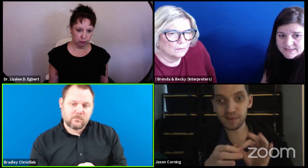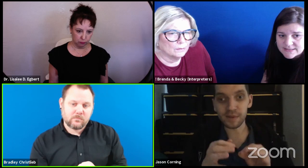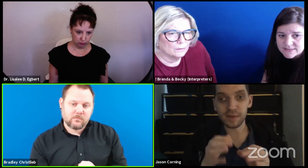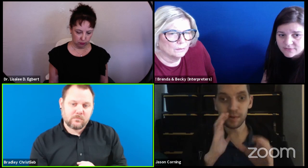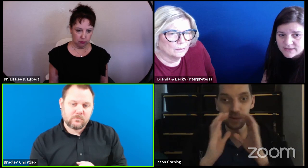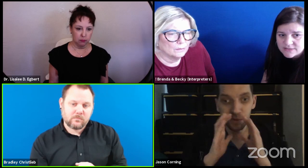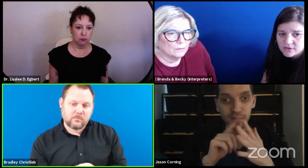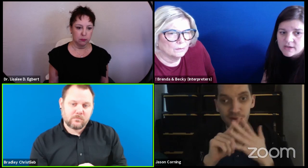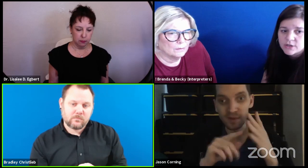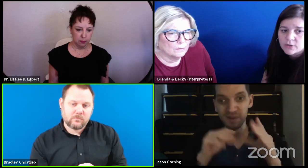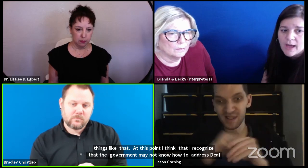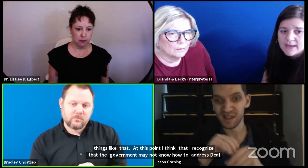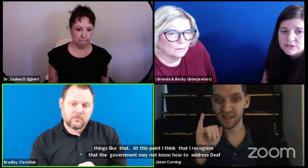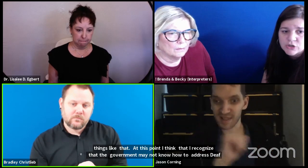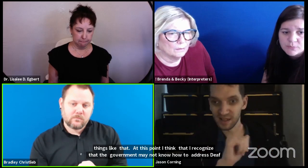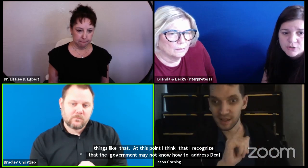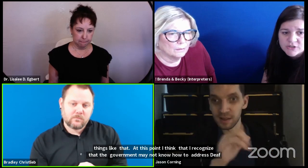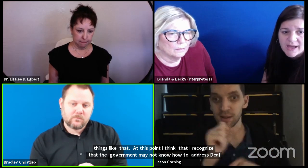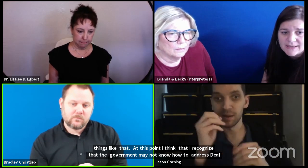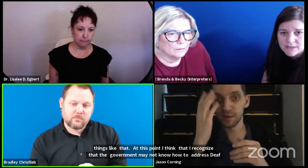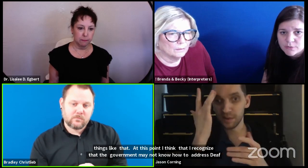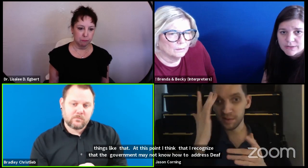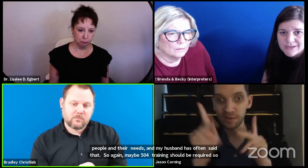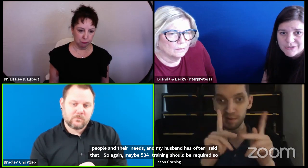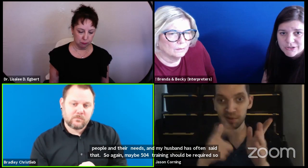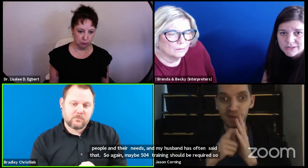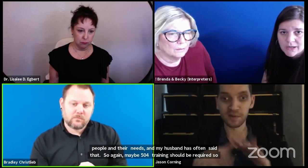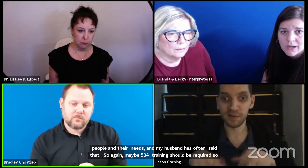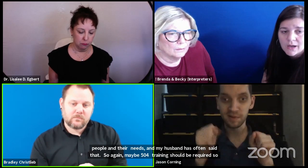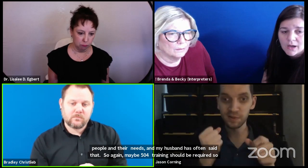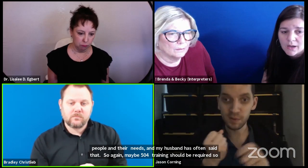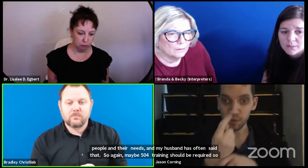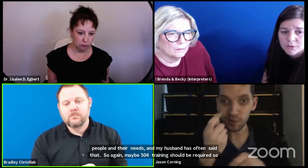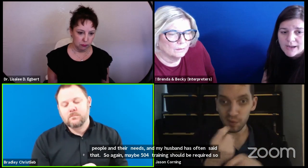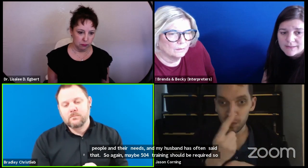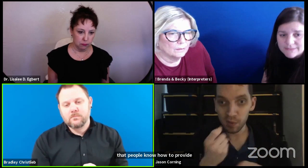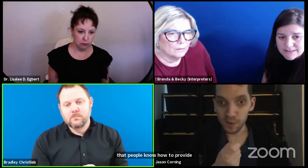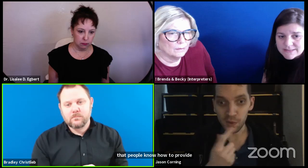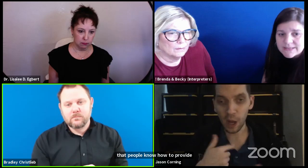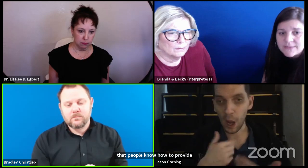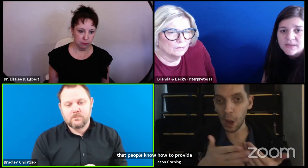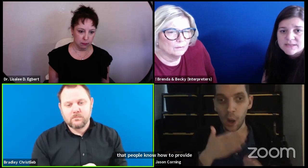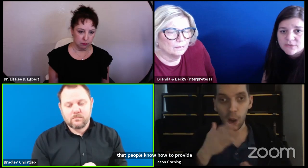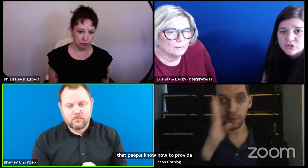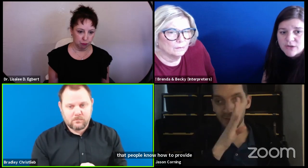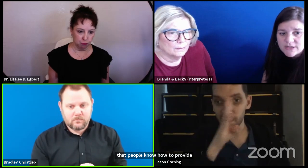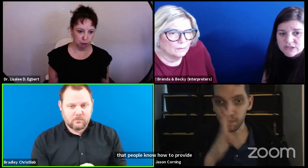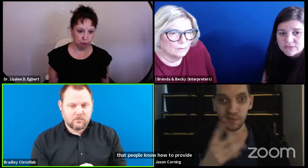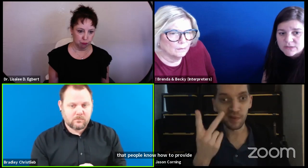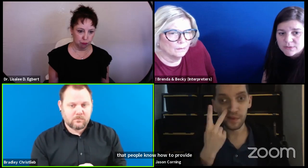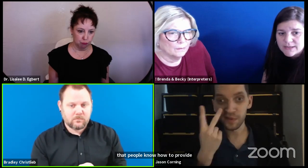that's effective. You know, adding interpreters and adding communication modalities and different strategies for communicating